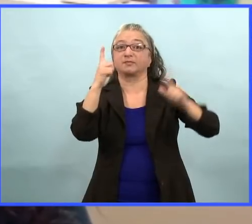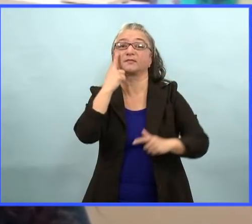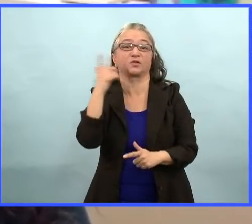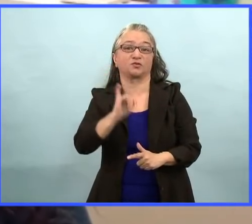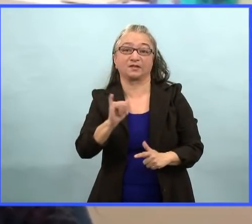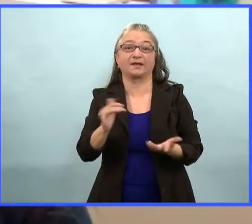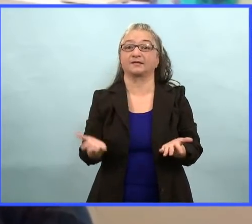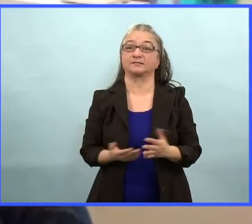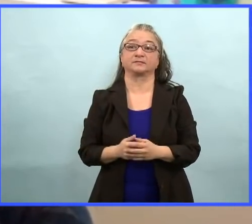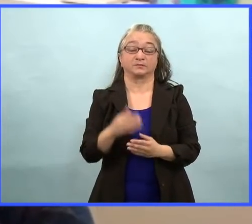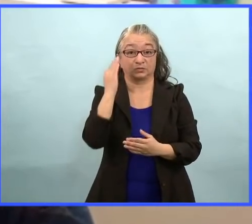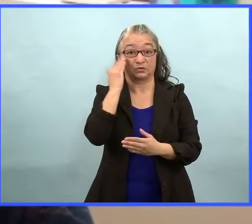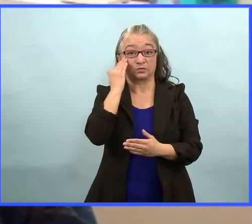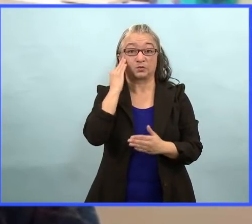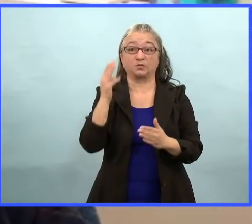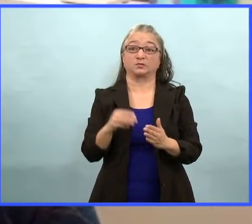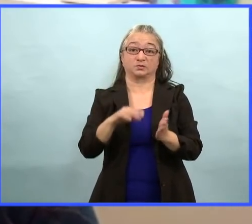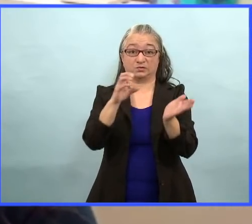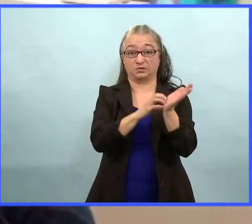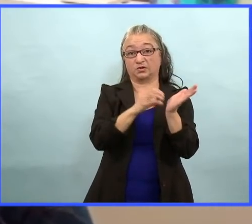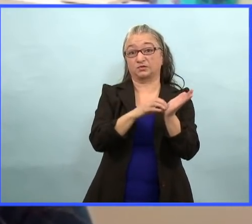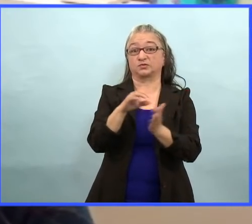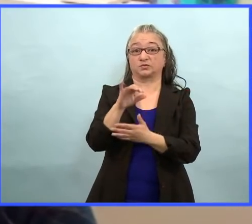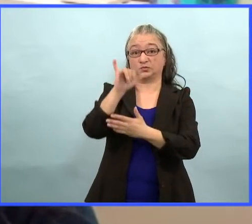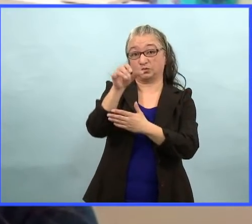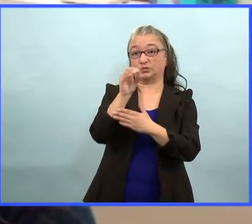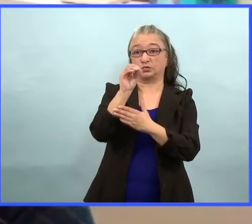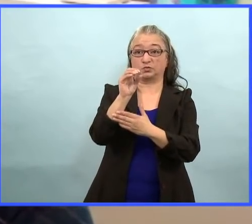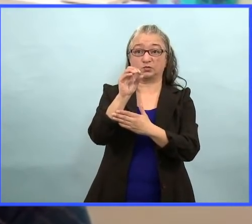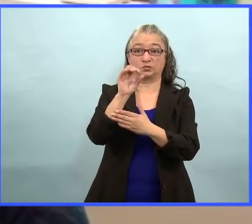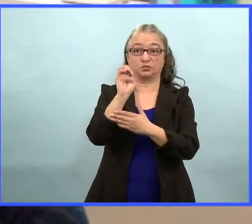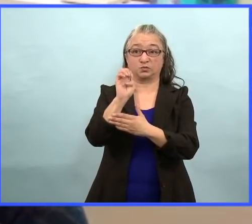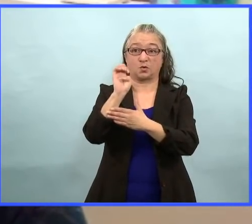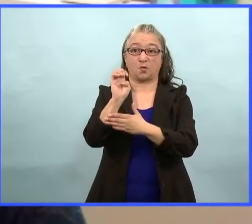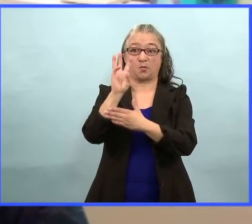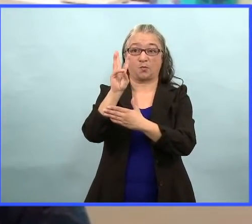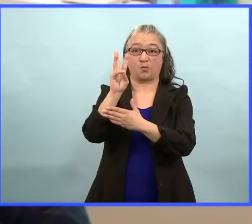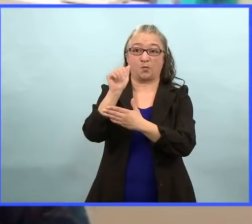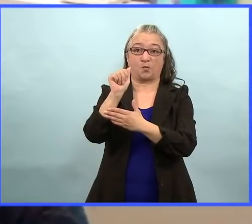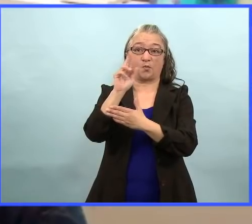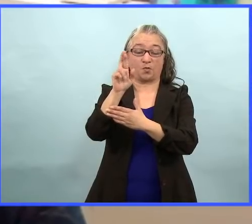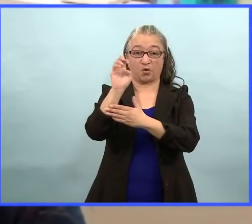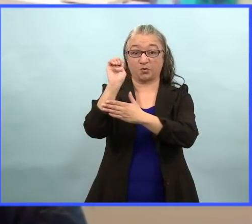who's the senior epidemiologist at manitoba health seniors in active living who leads all of the